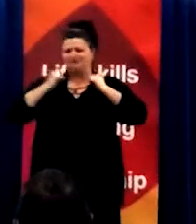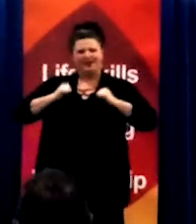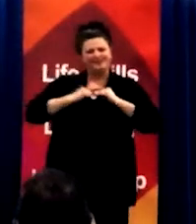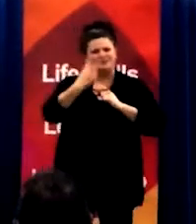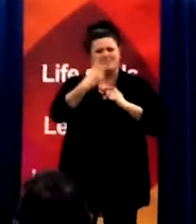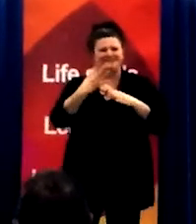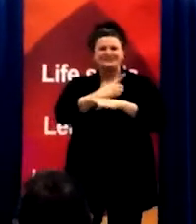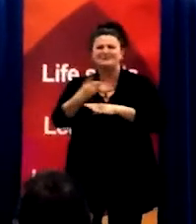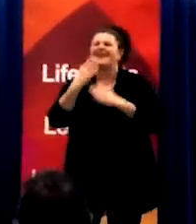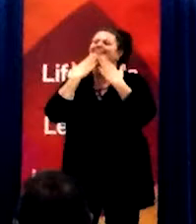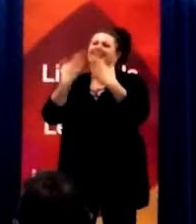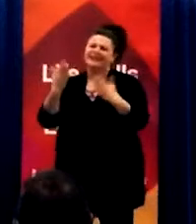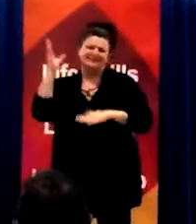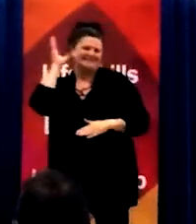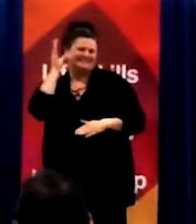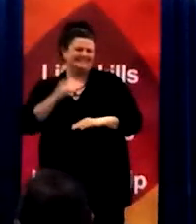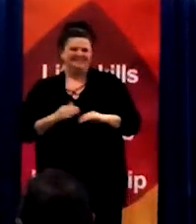Thank you for listening.